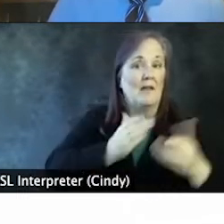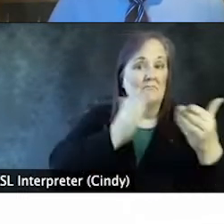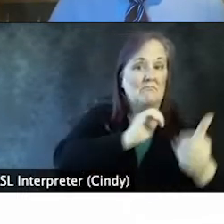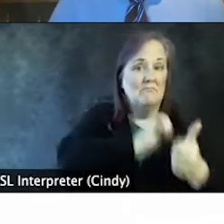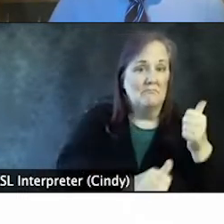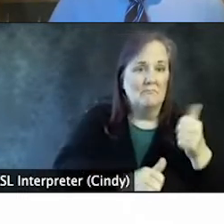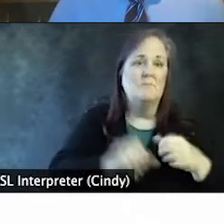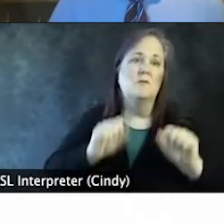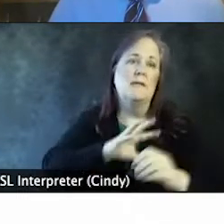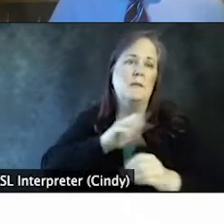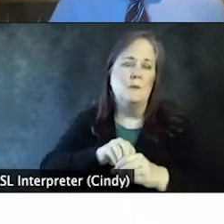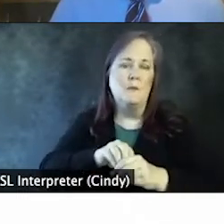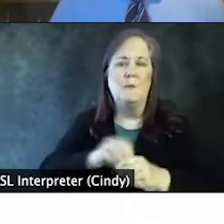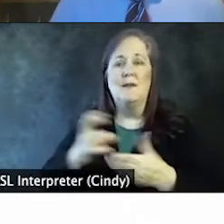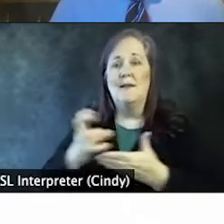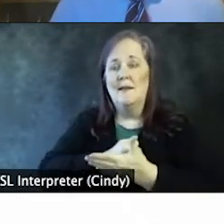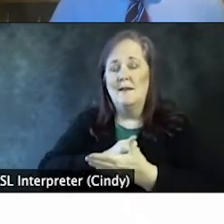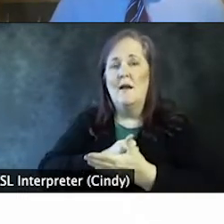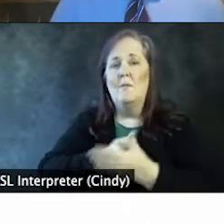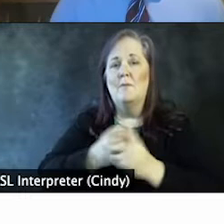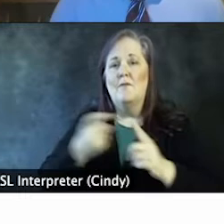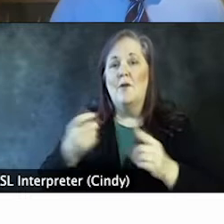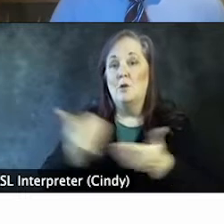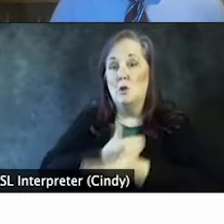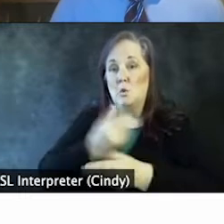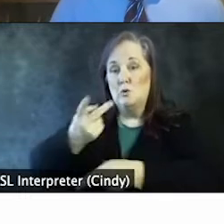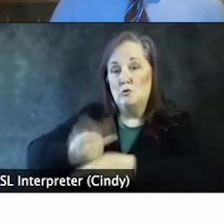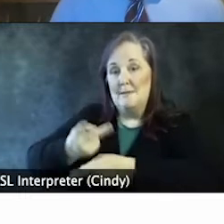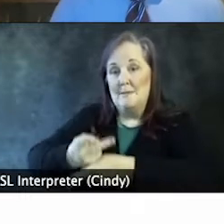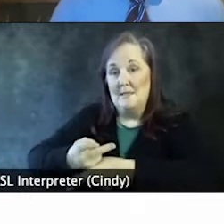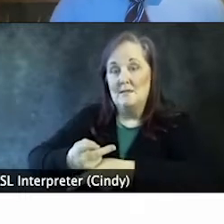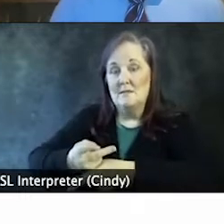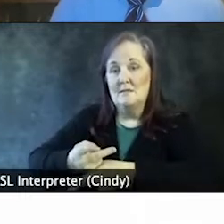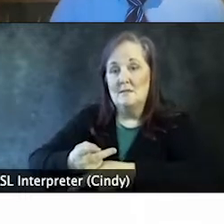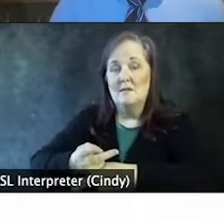for diseases related to the brain and nervous system. So things like Alzheimer's and Parkinson's.